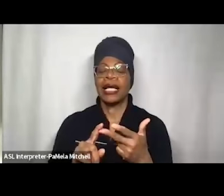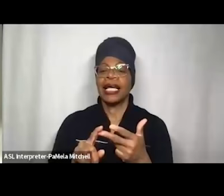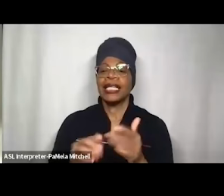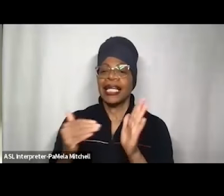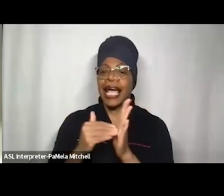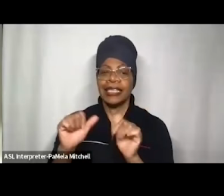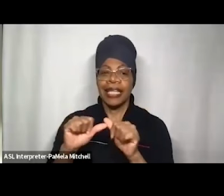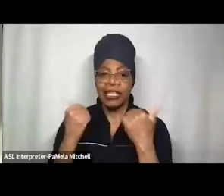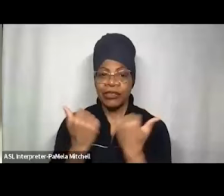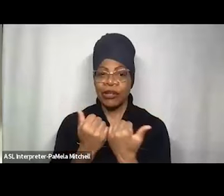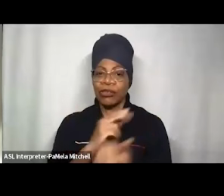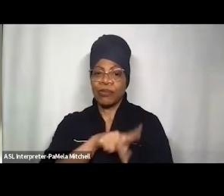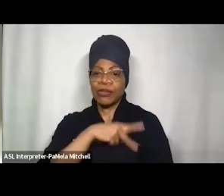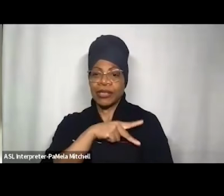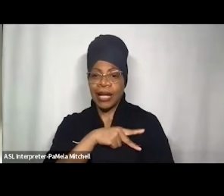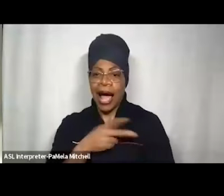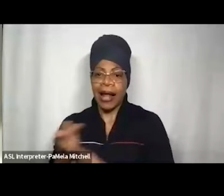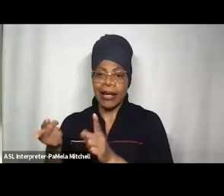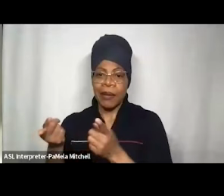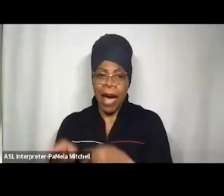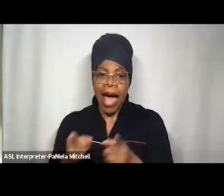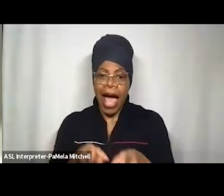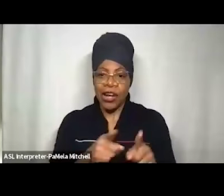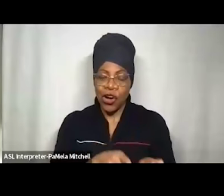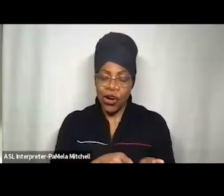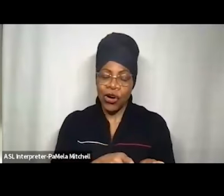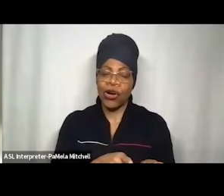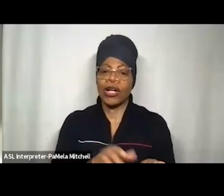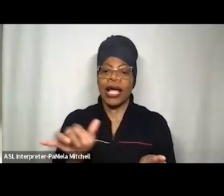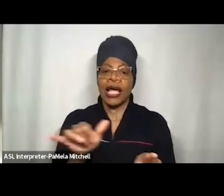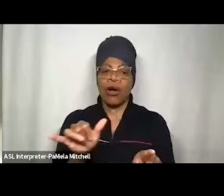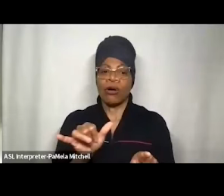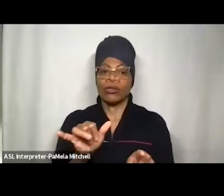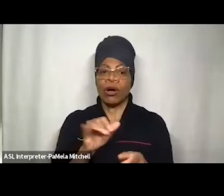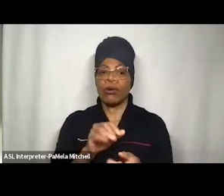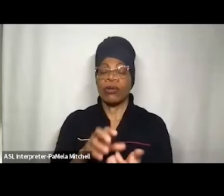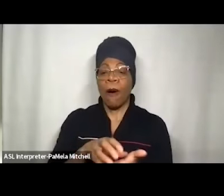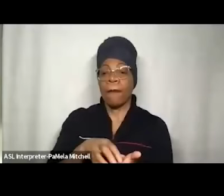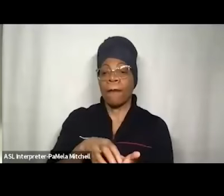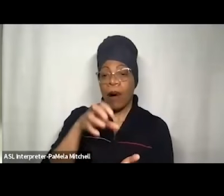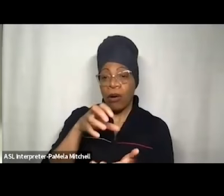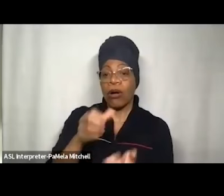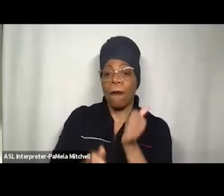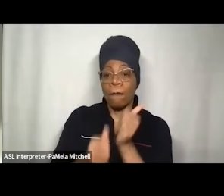that accommodate the bulk of the risk for criminal recidivism,